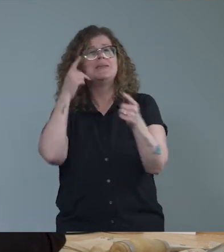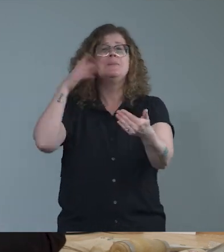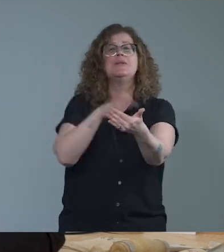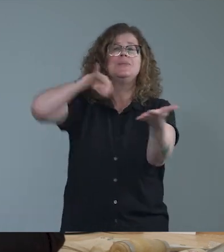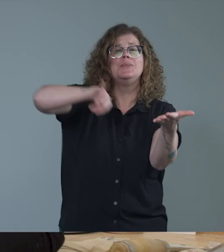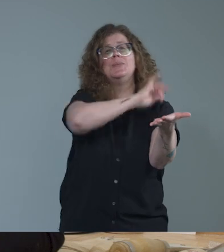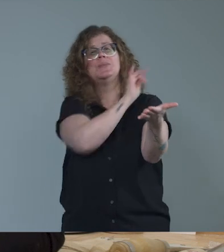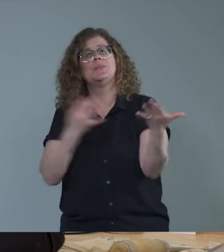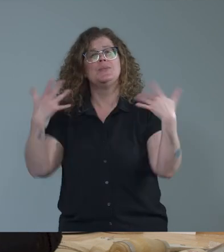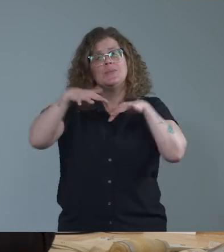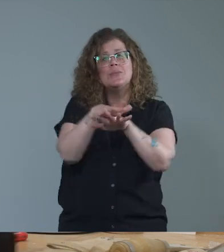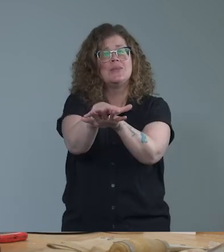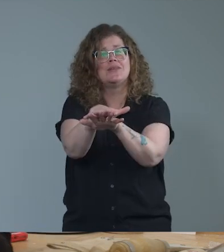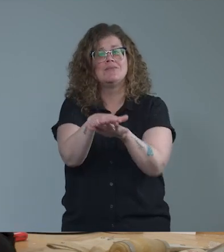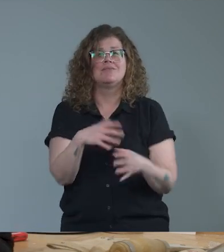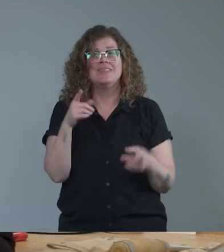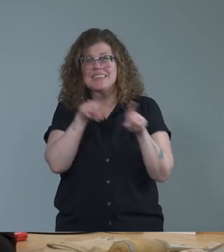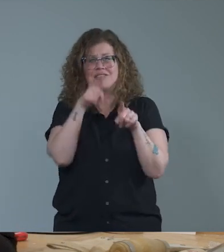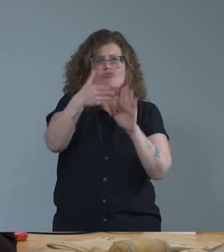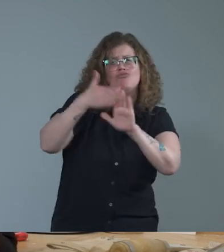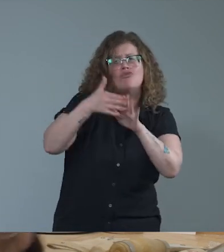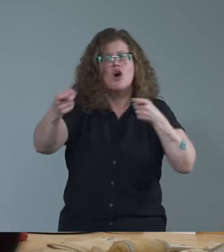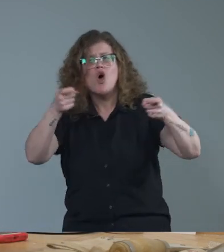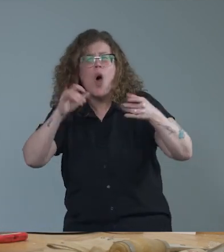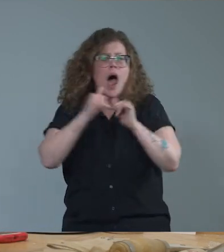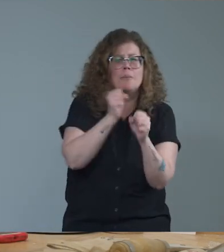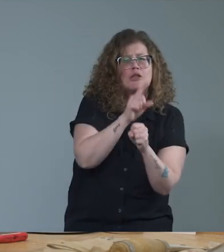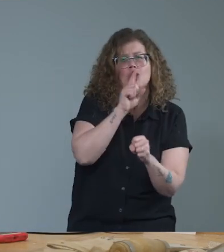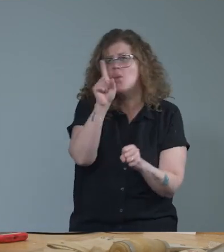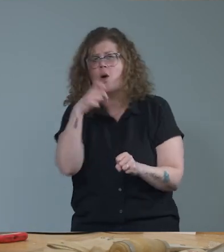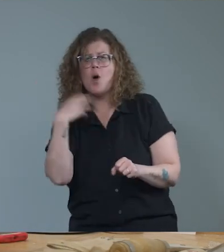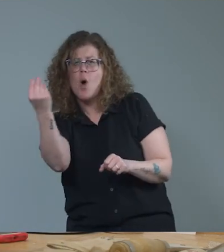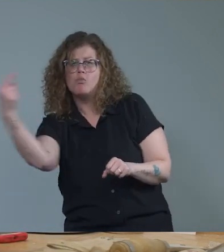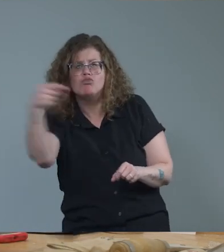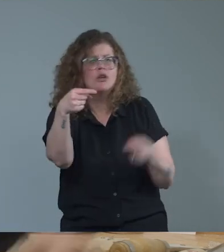is to kind of weave that and use - we're like directors you know orchestra directors okay.